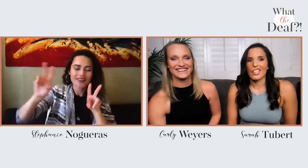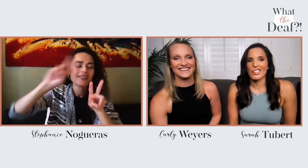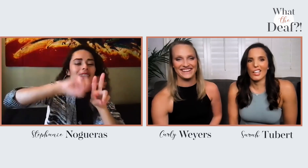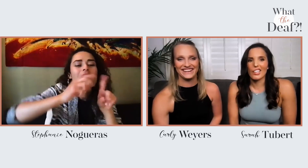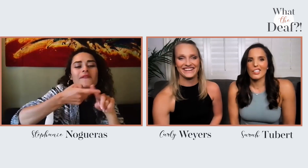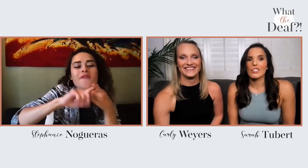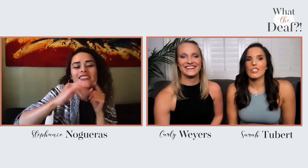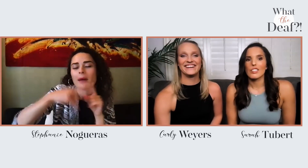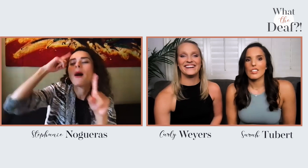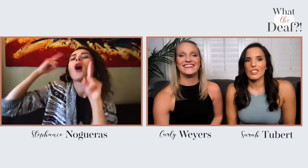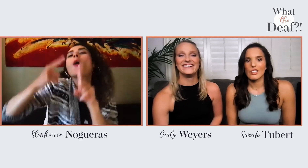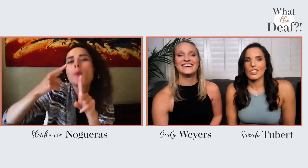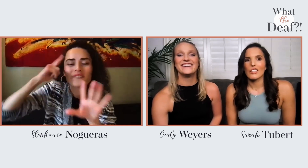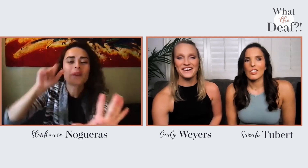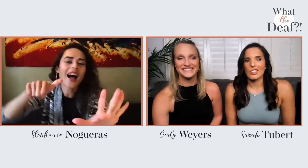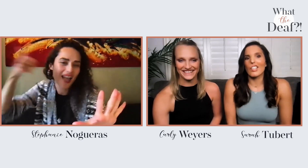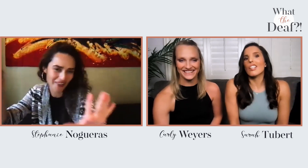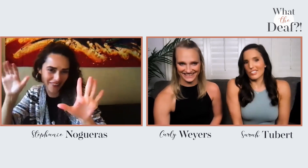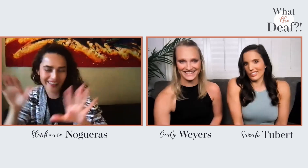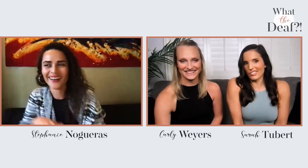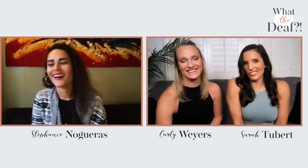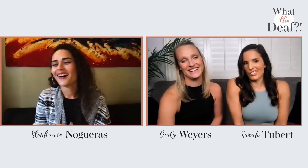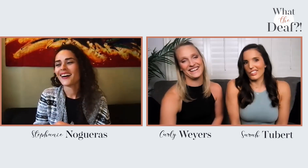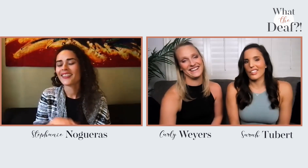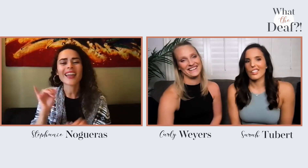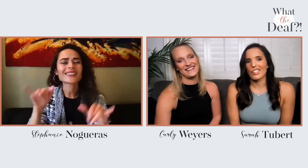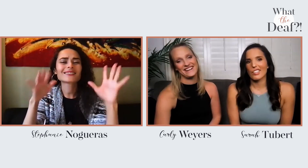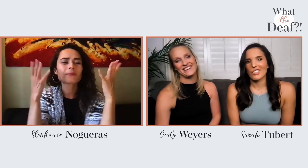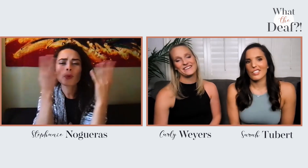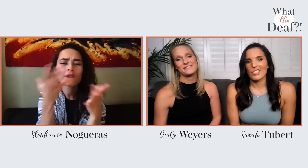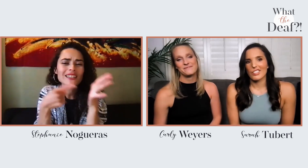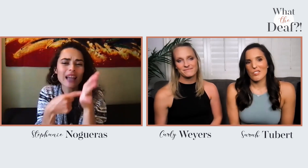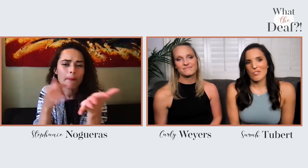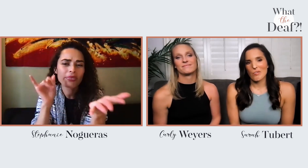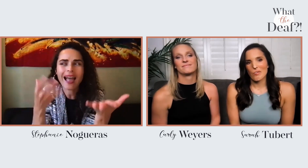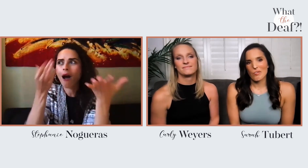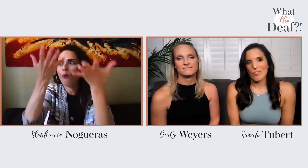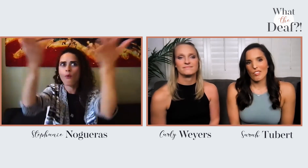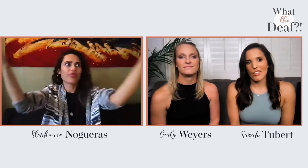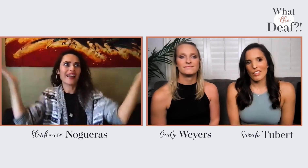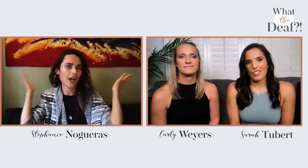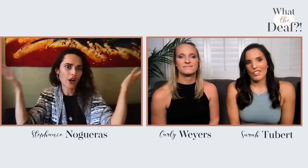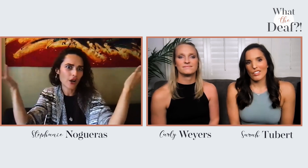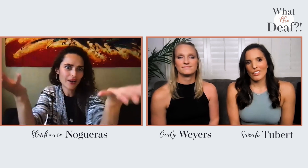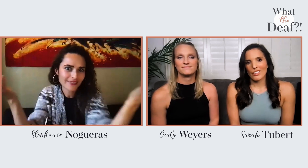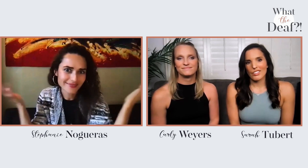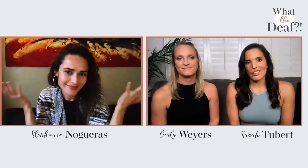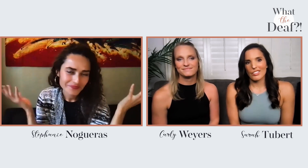that is a great example of #FriendshipGoals for everybody else, and I genuinely think it's a beautiful example of the world out there.